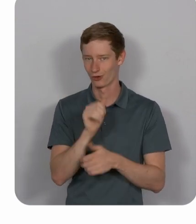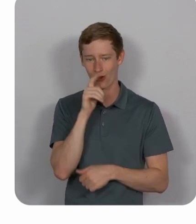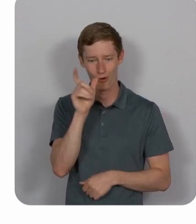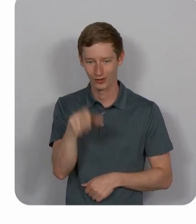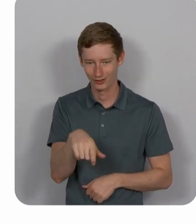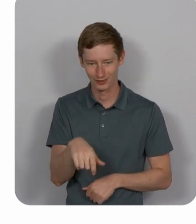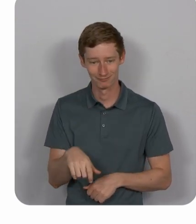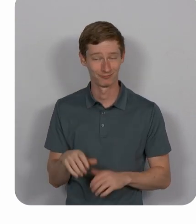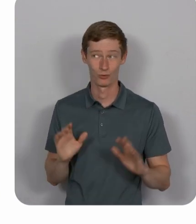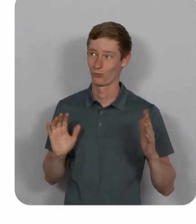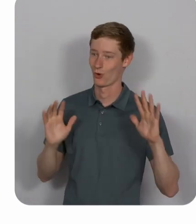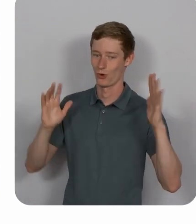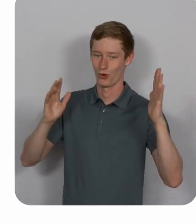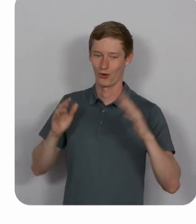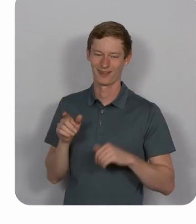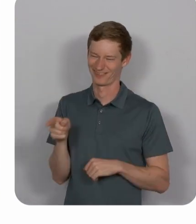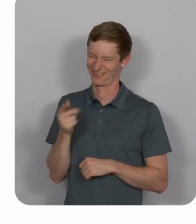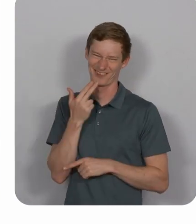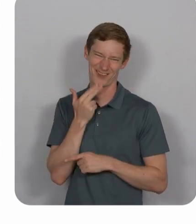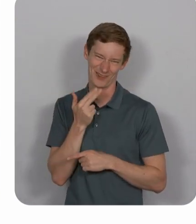she’s super cute, by the way. That’s a great job, Lizzie.